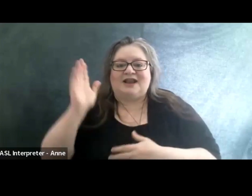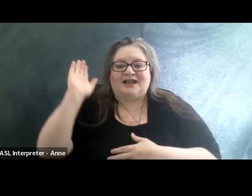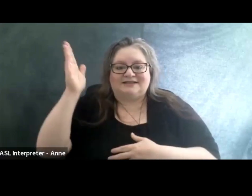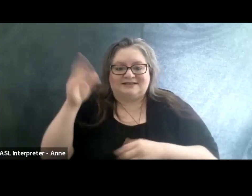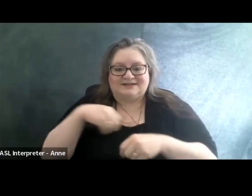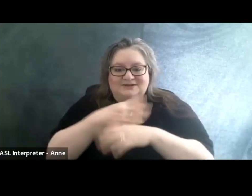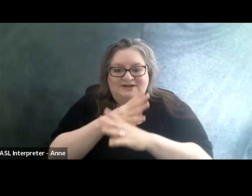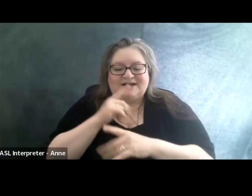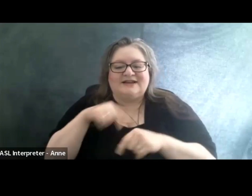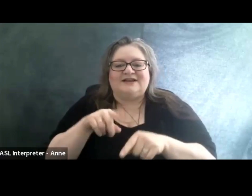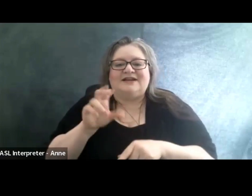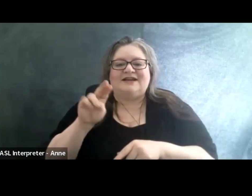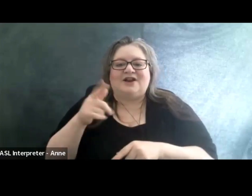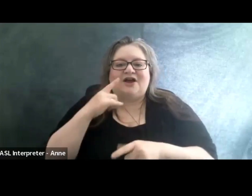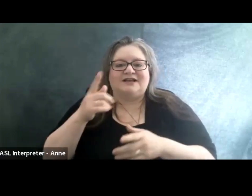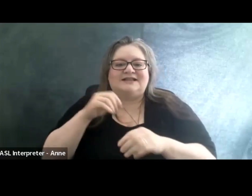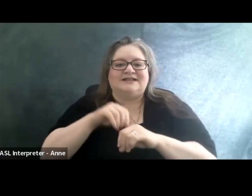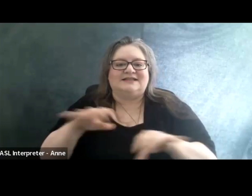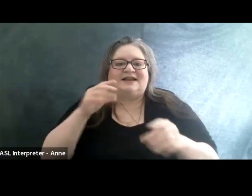information in the next next week about it. Thank you, and